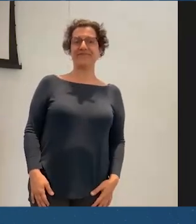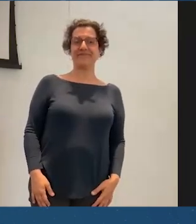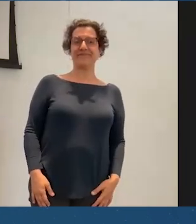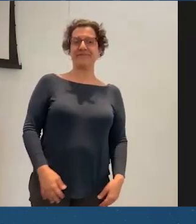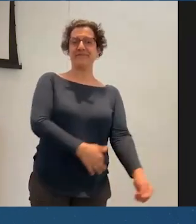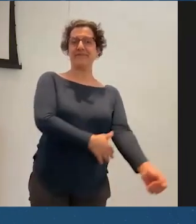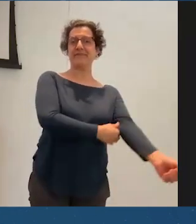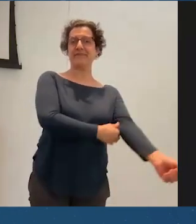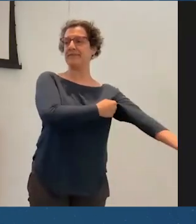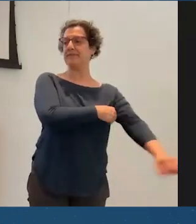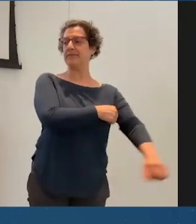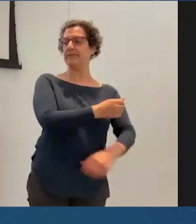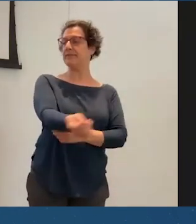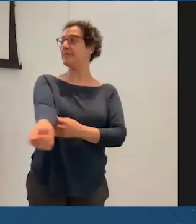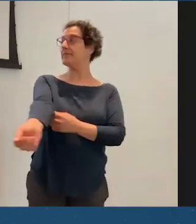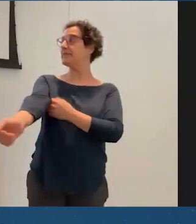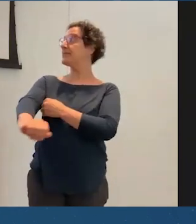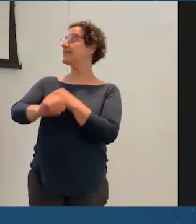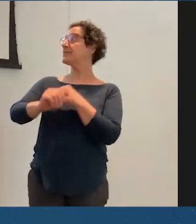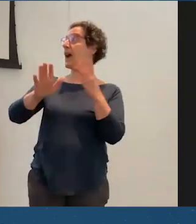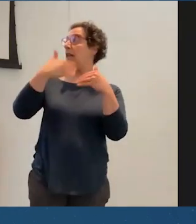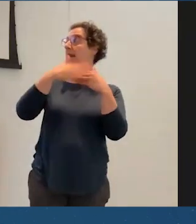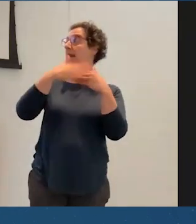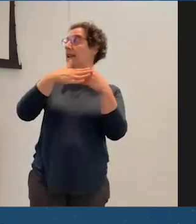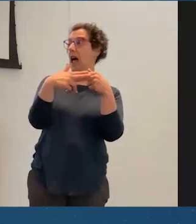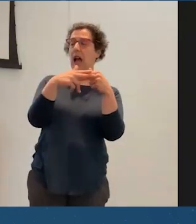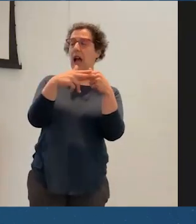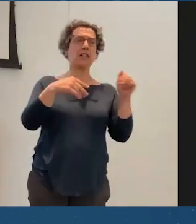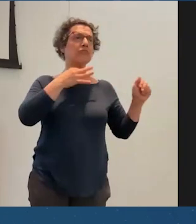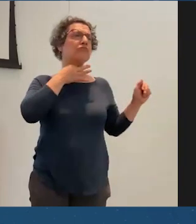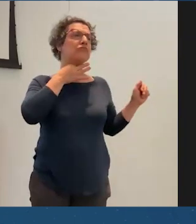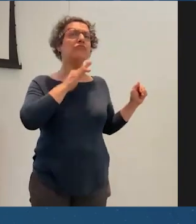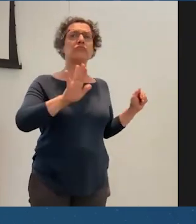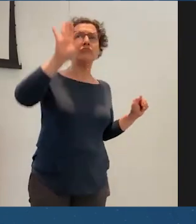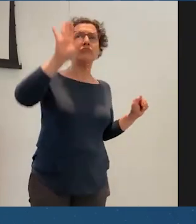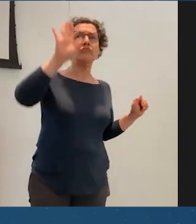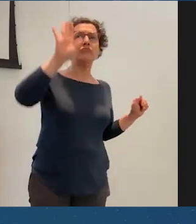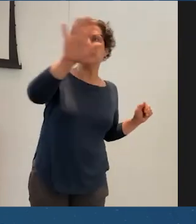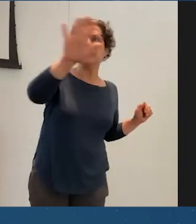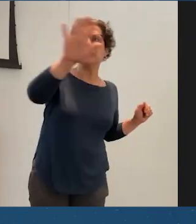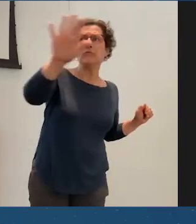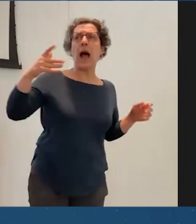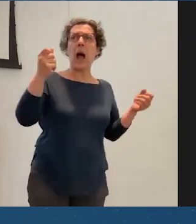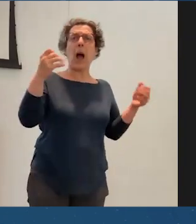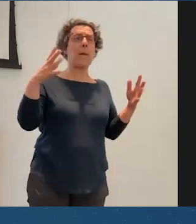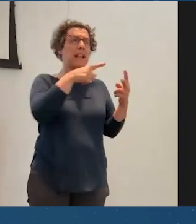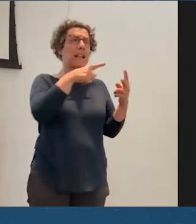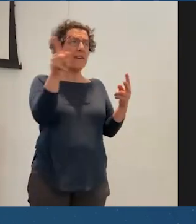As we go into the next slide, I actually want to know-- a show of hands from the audience. How many of you all have either participated